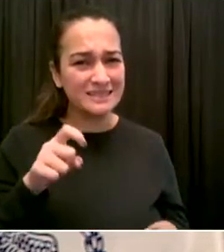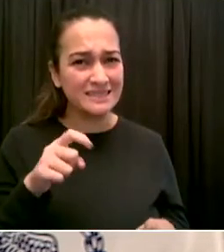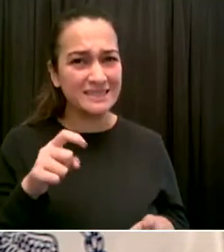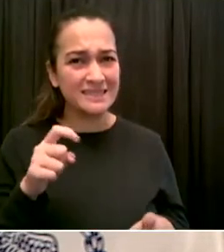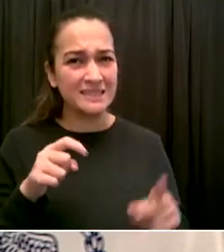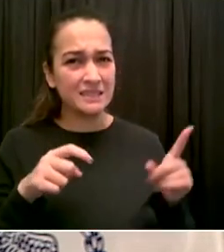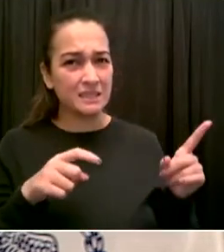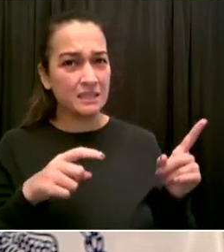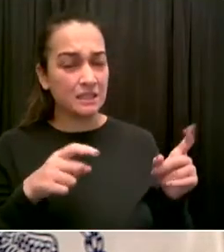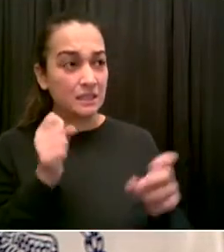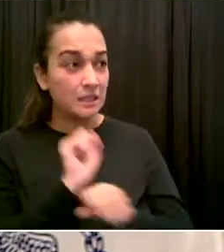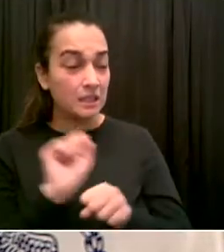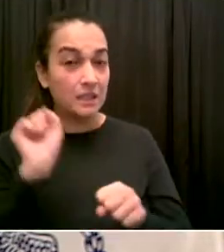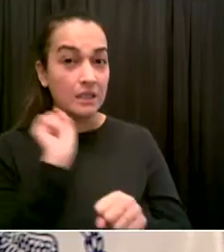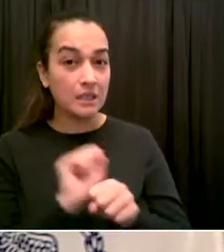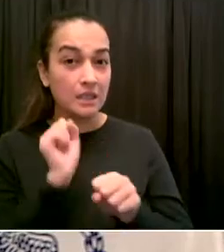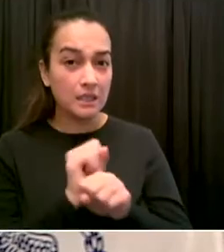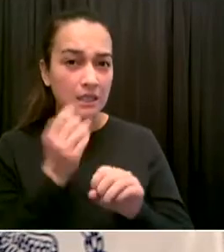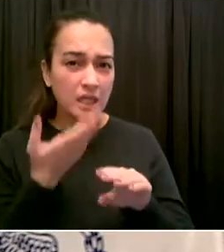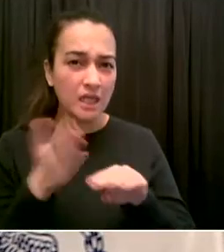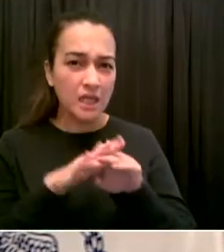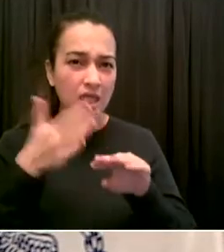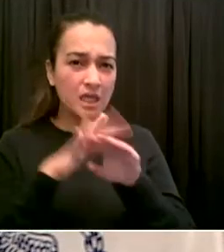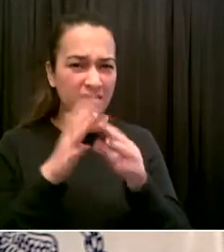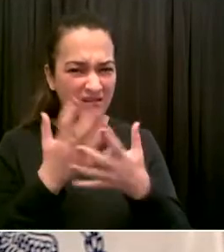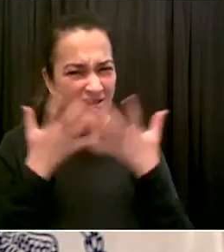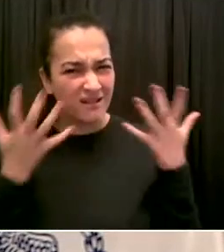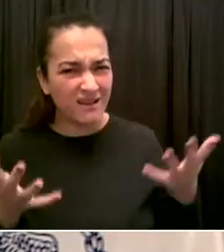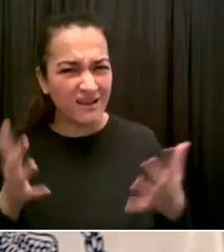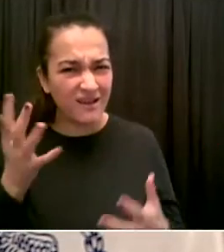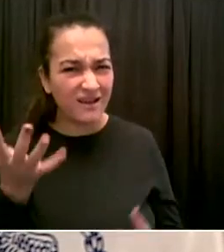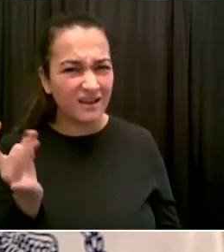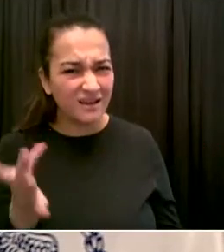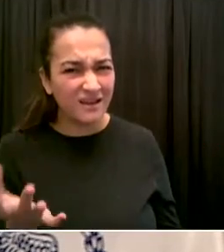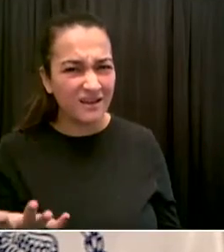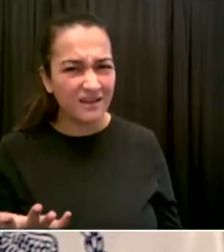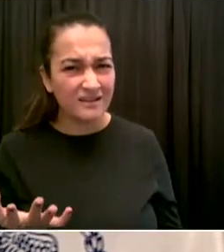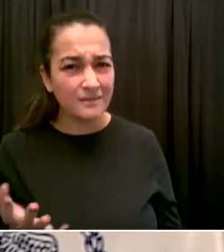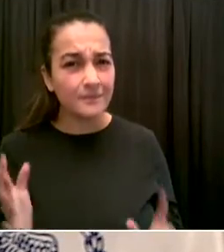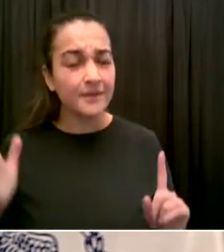PANDEMIC WHEN THIS ISSUE OF TRIPLE SHIFTS FIRST CAME OUT, YOU SAID NOT,W E ARE NOT GOING